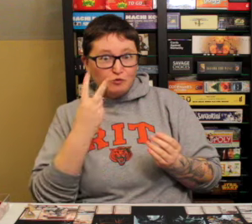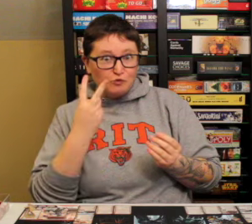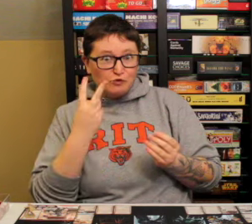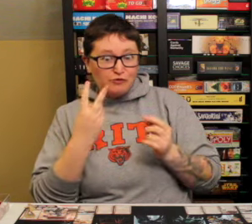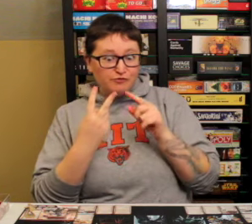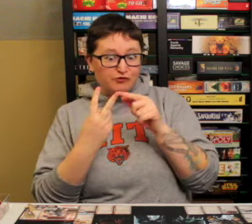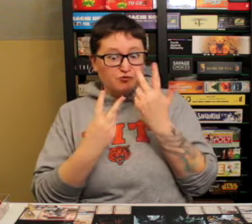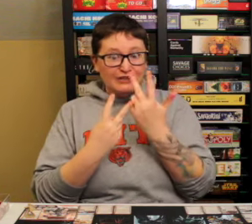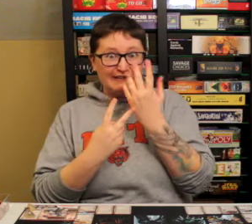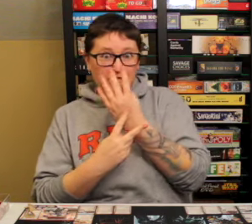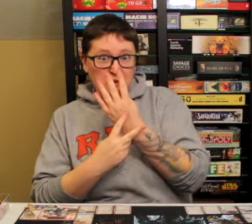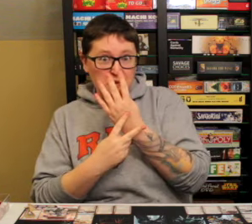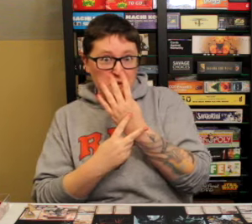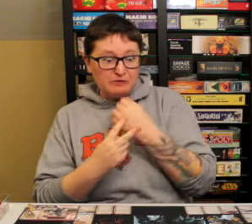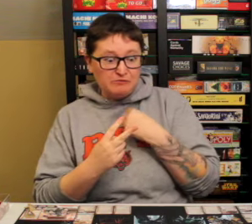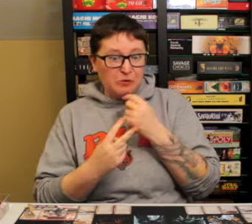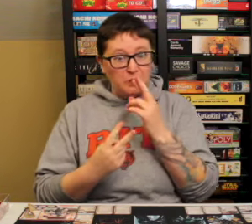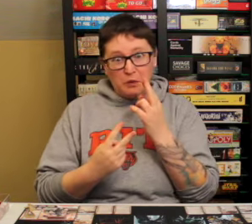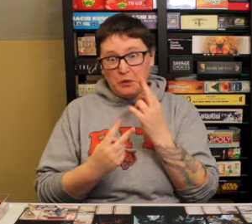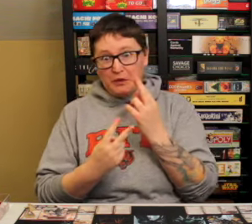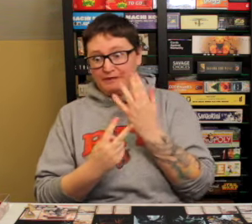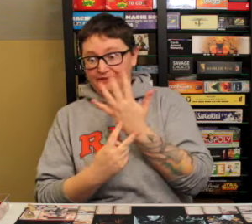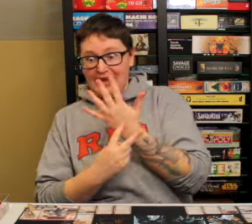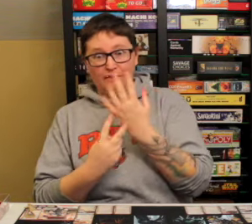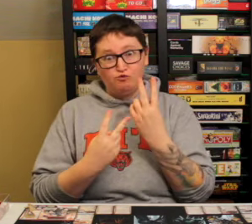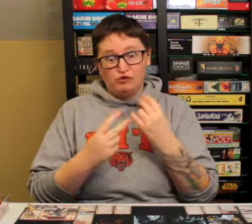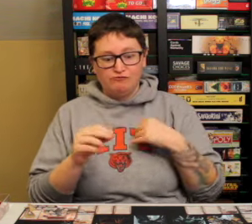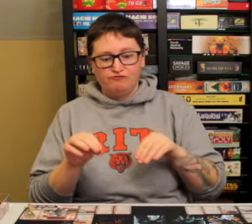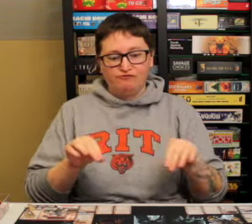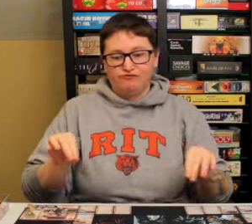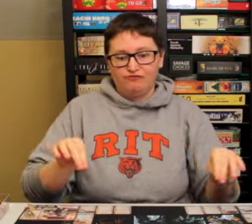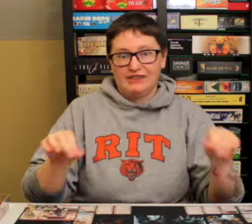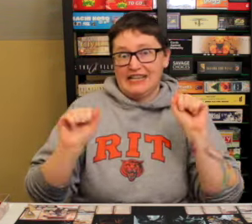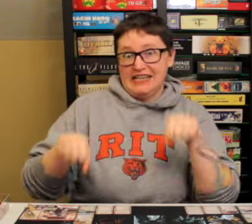or I can move two and then three and four or five and two